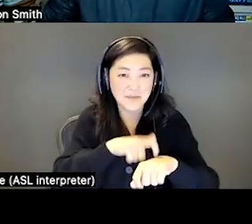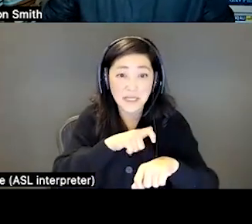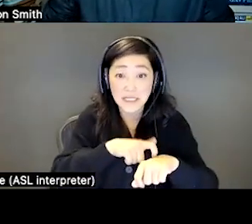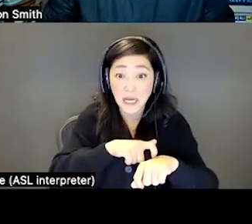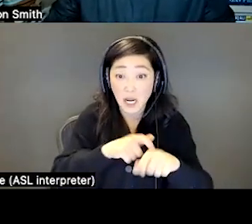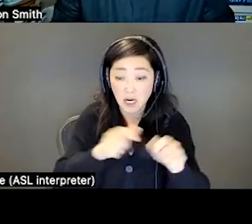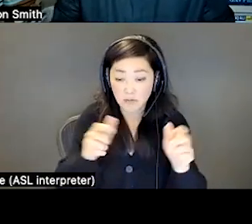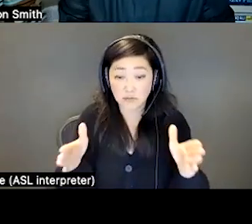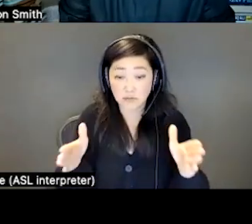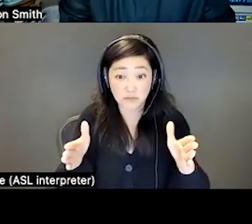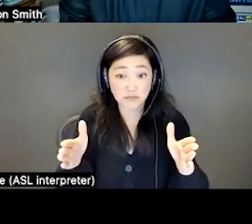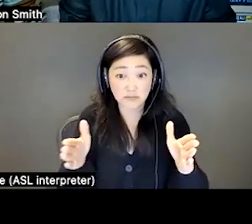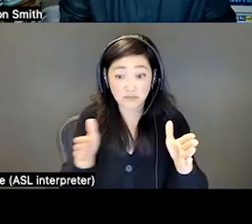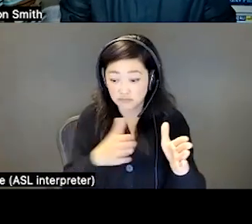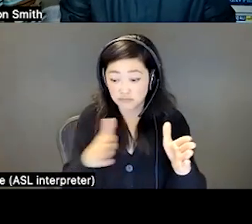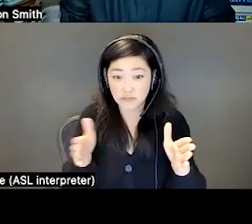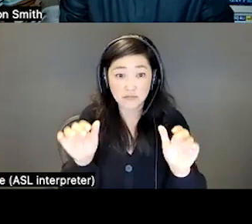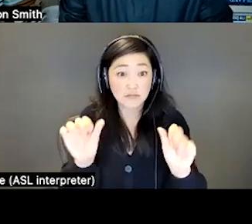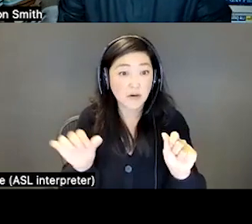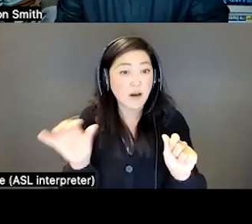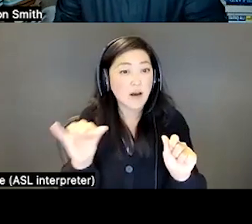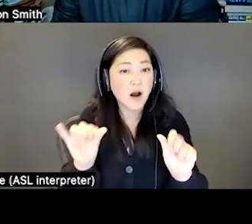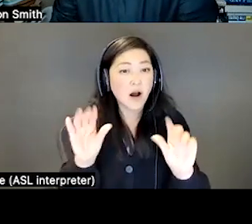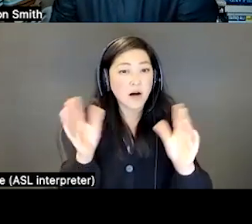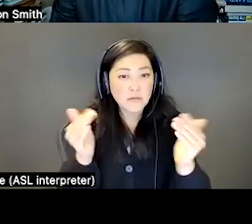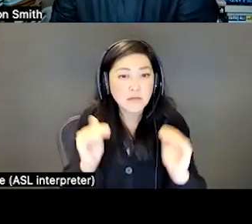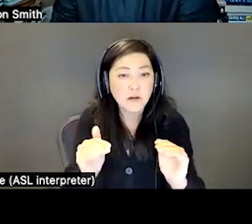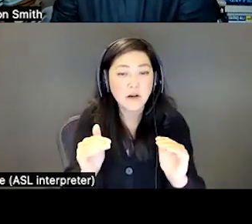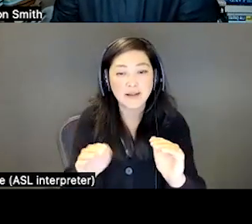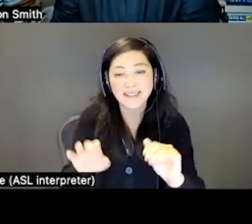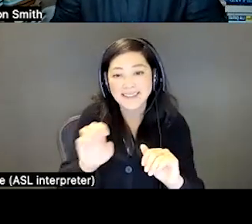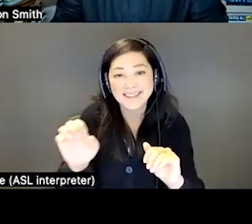you could even go to East Germany, so you could say East Germany during the Cold War period.